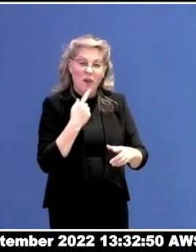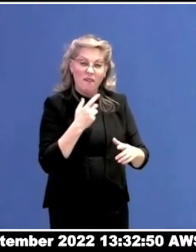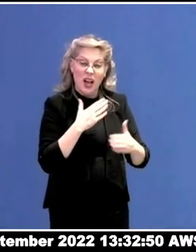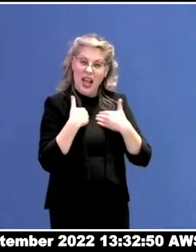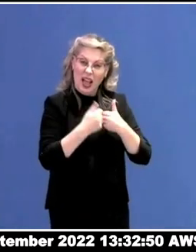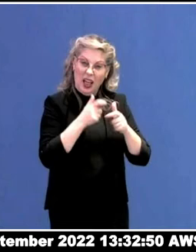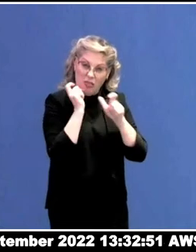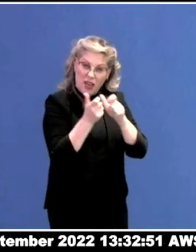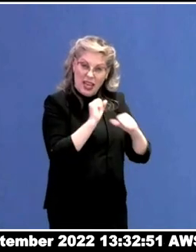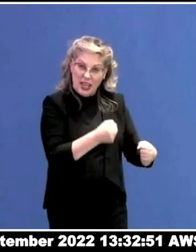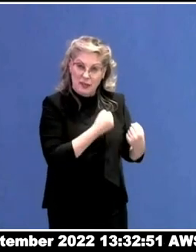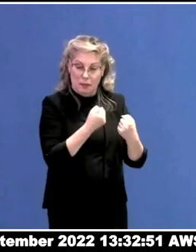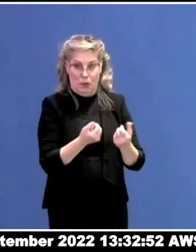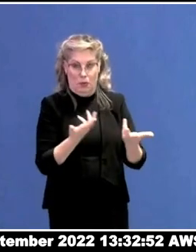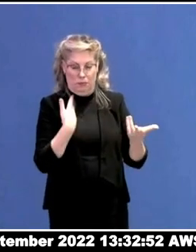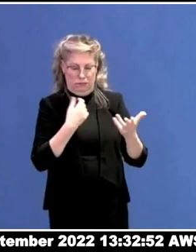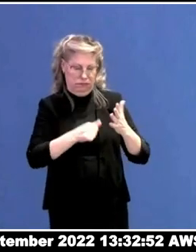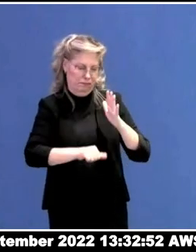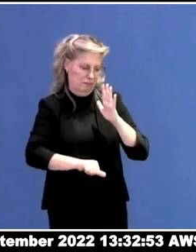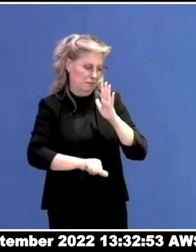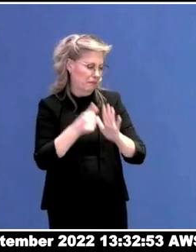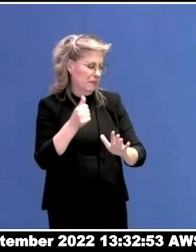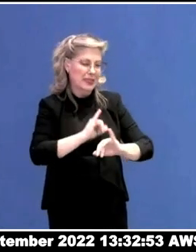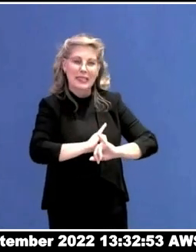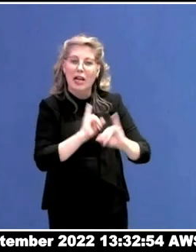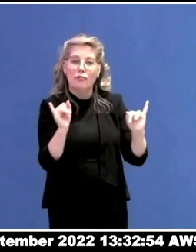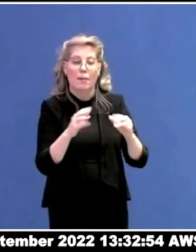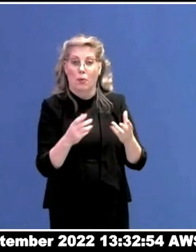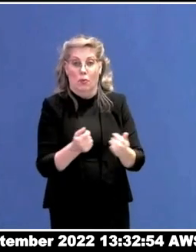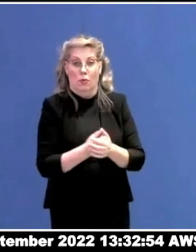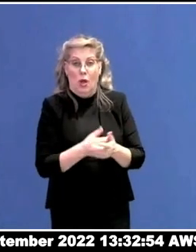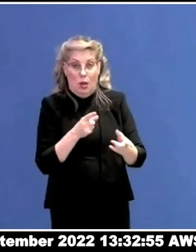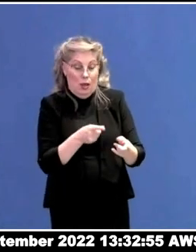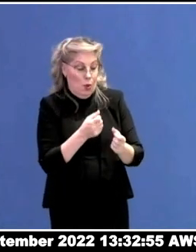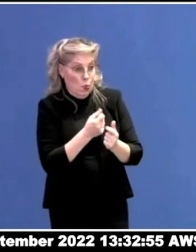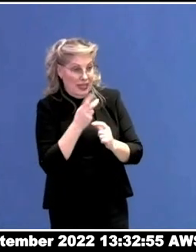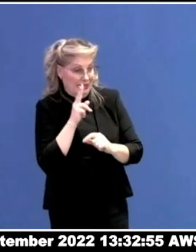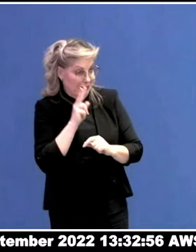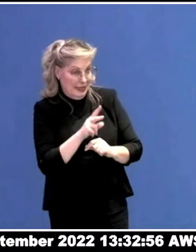I'm involved in six deaths in custody at the moment and, in my view, a lack of appropriate